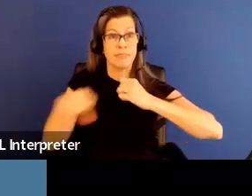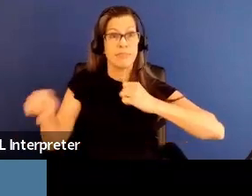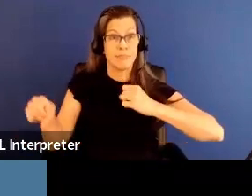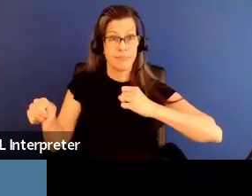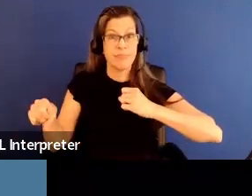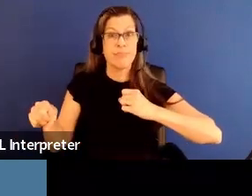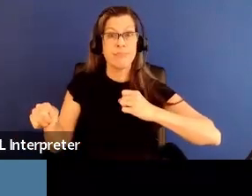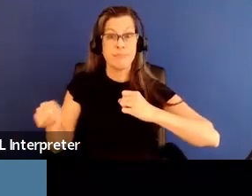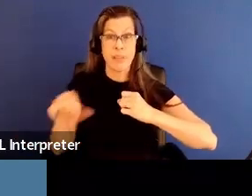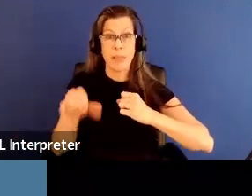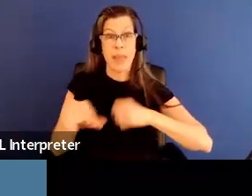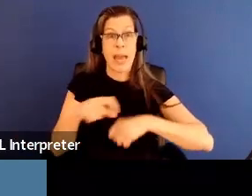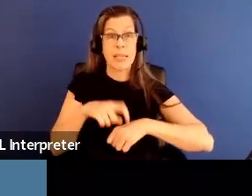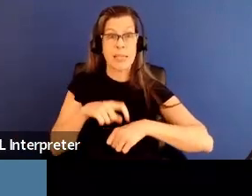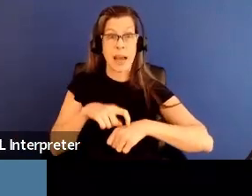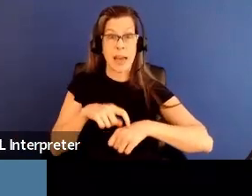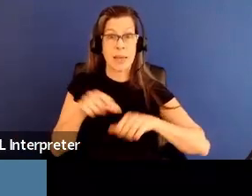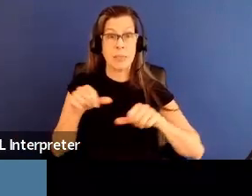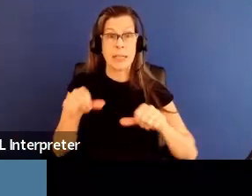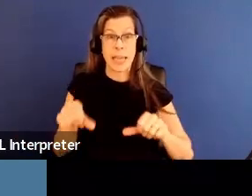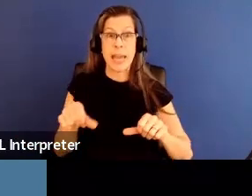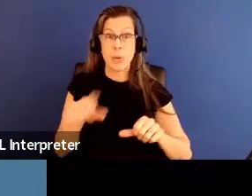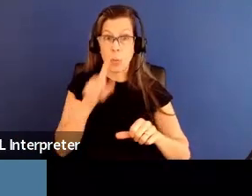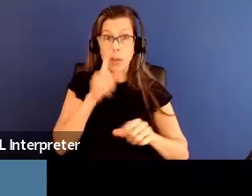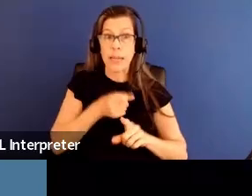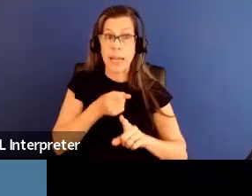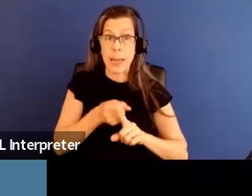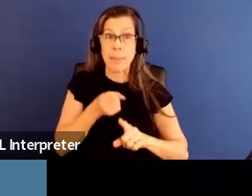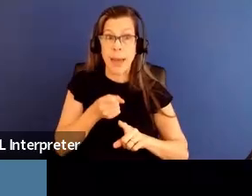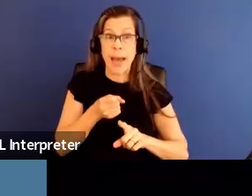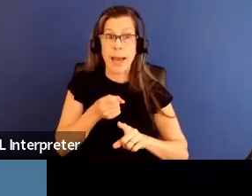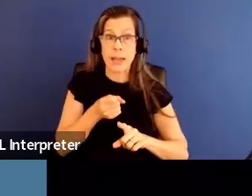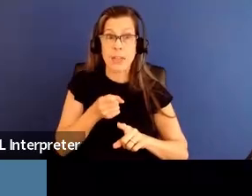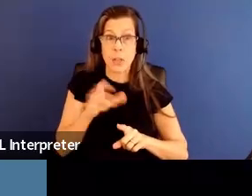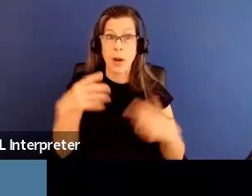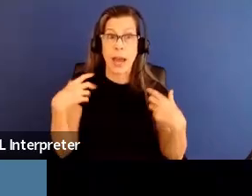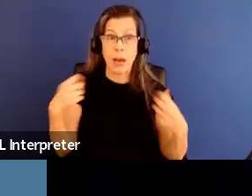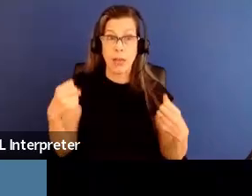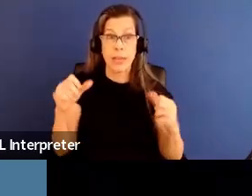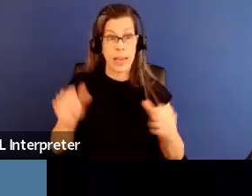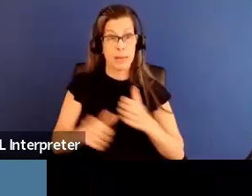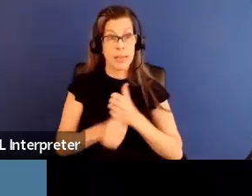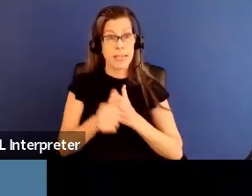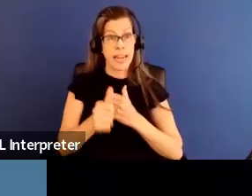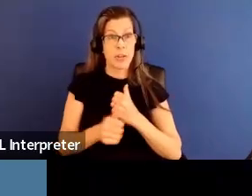sudden you have two weeks of prior authorizations and insurance denials and shortages, then